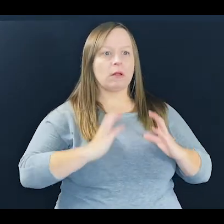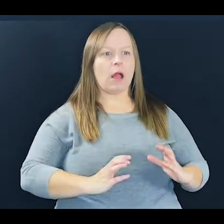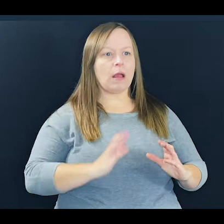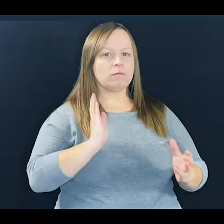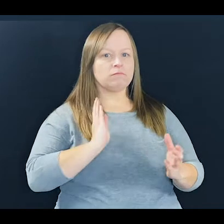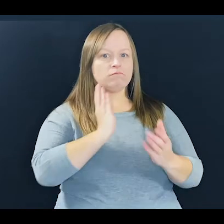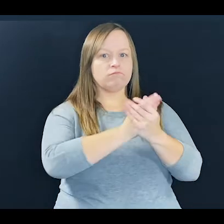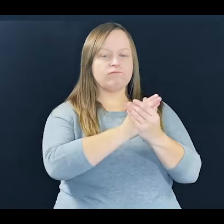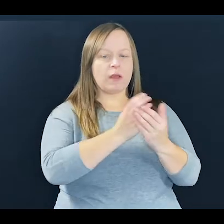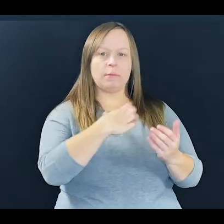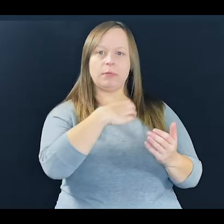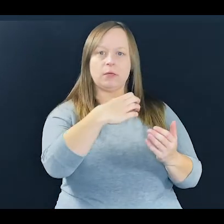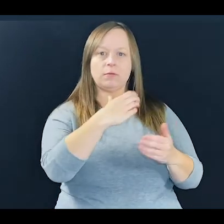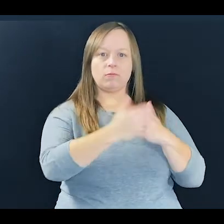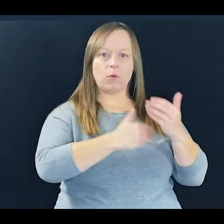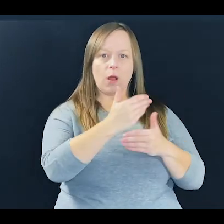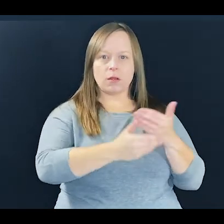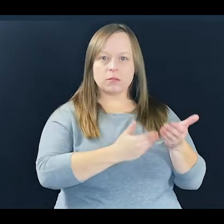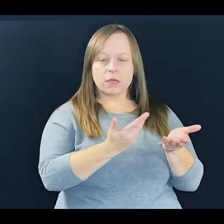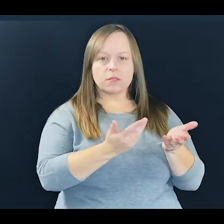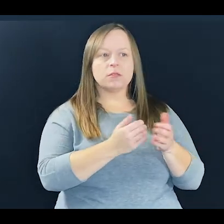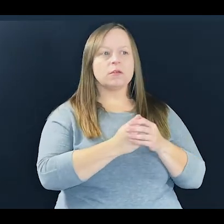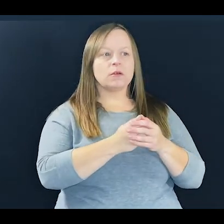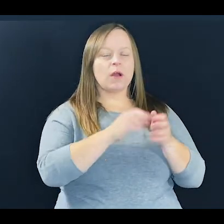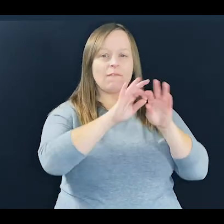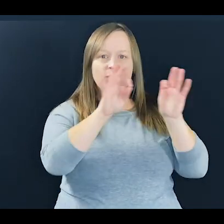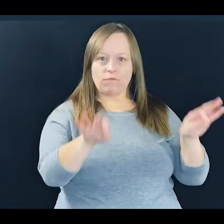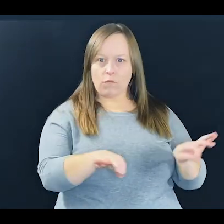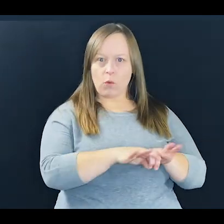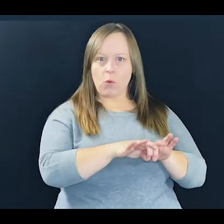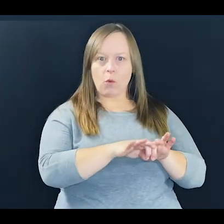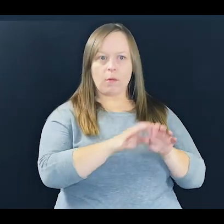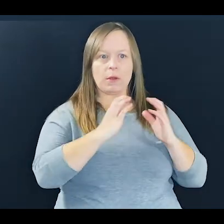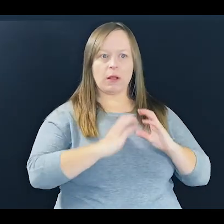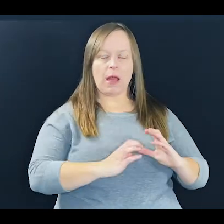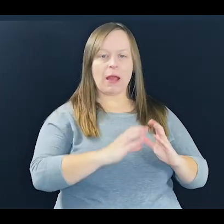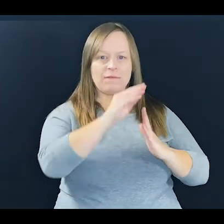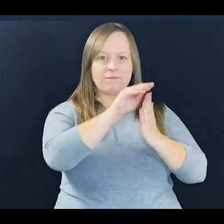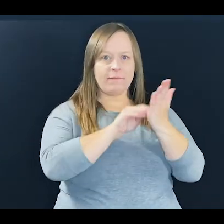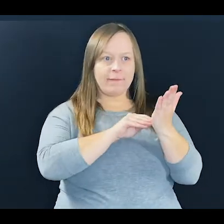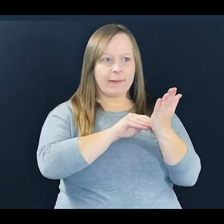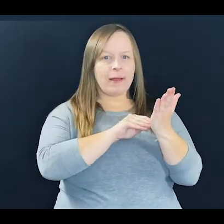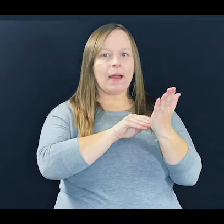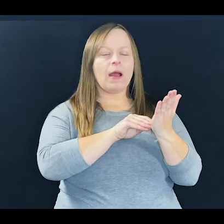can file an appeal, which is a form that a client can fill out.